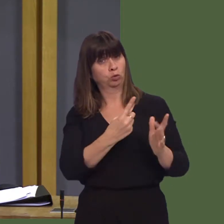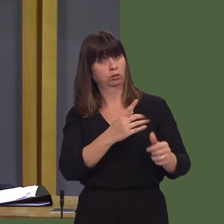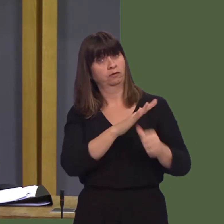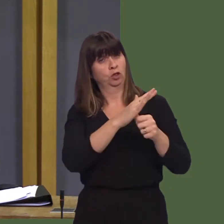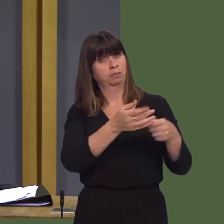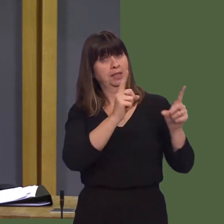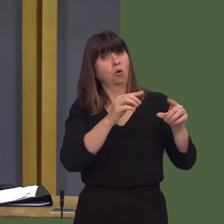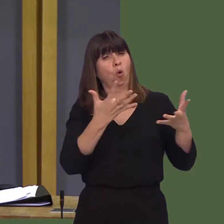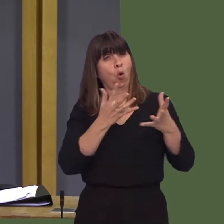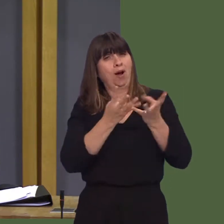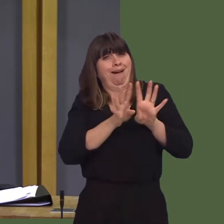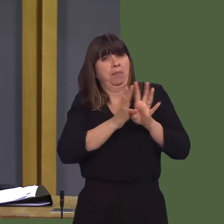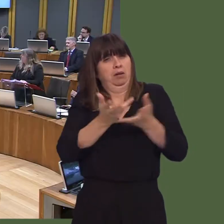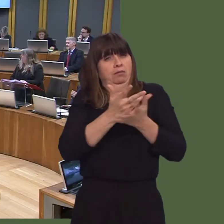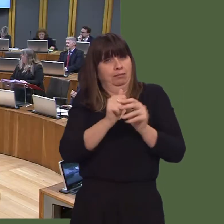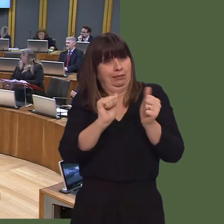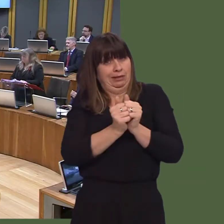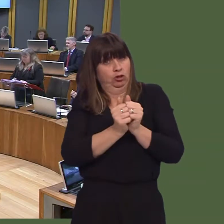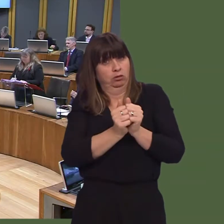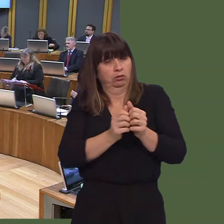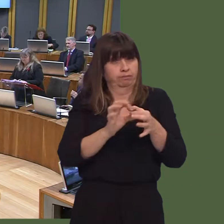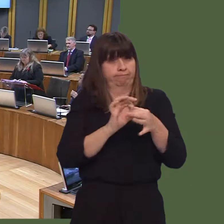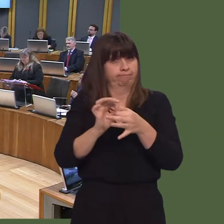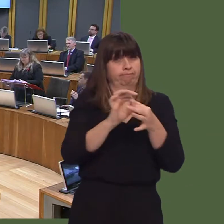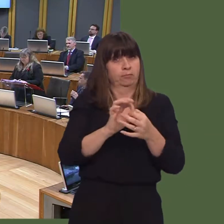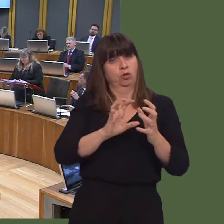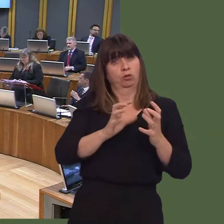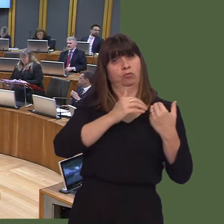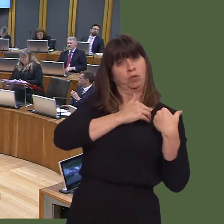and will it therefore be subject to Cabinet collective responsibility?